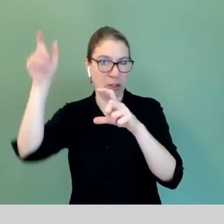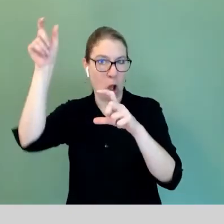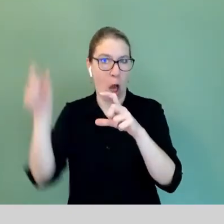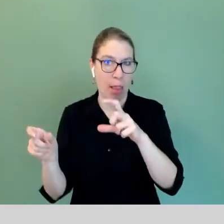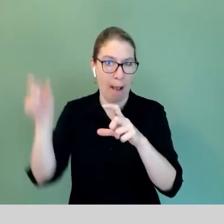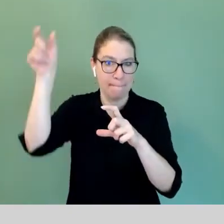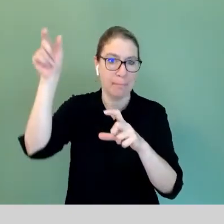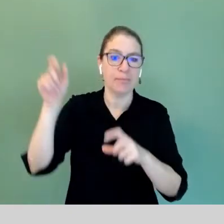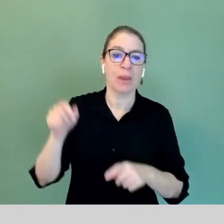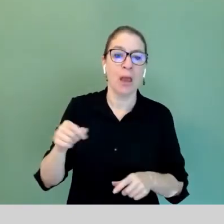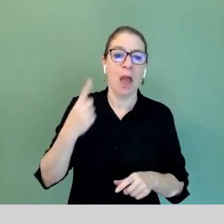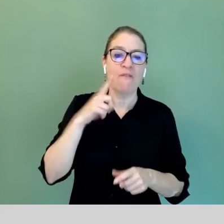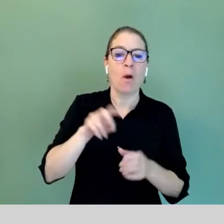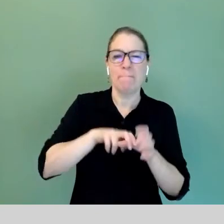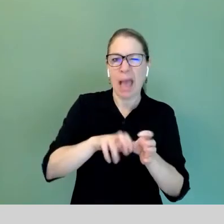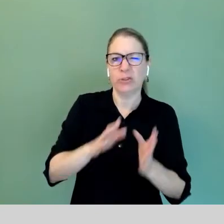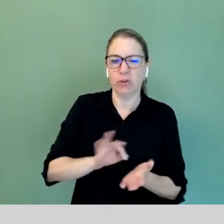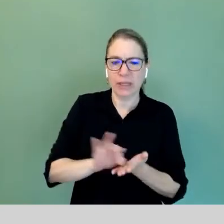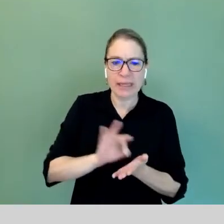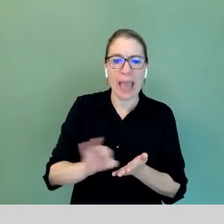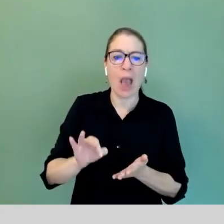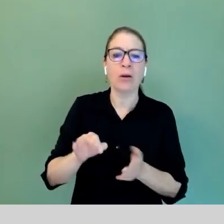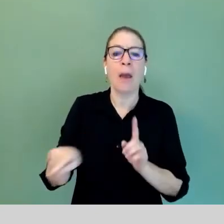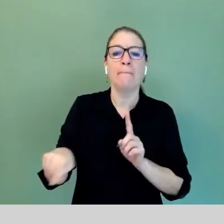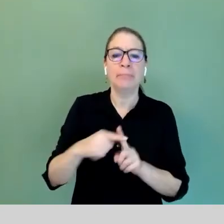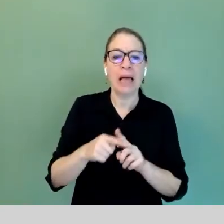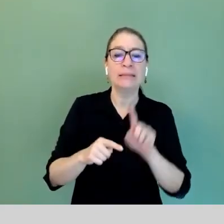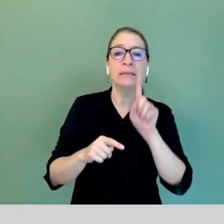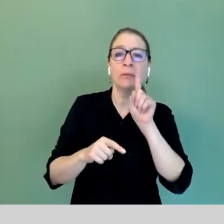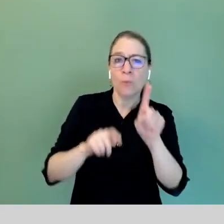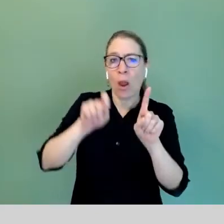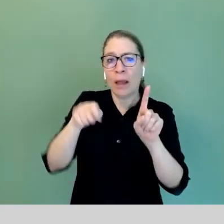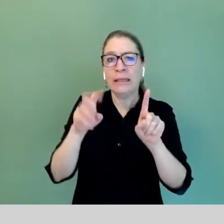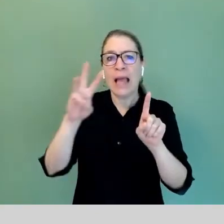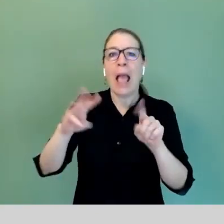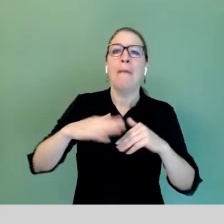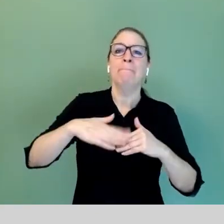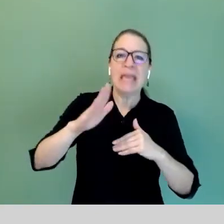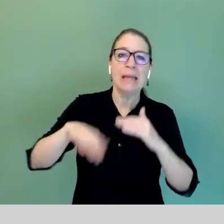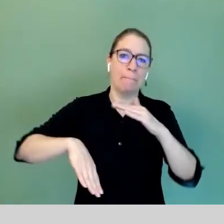for passenger count and this is the min and the max and they're inclusive in this case.